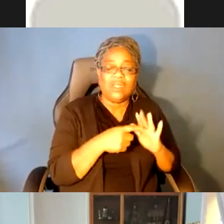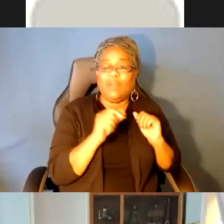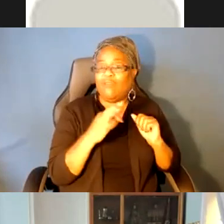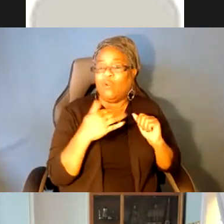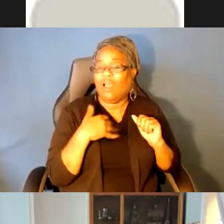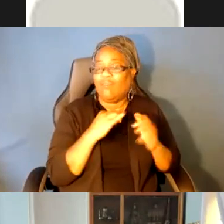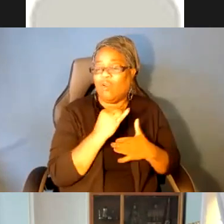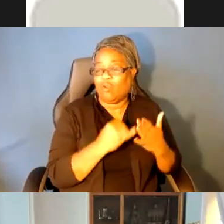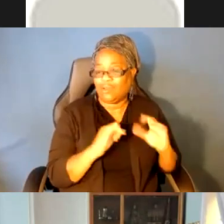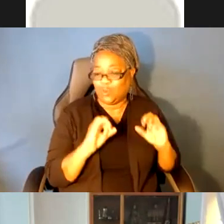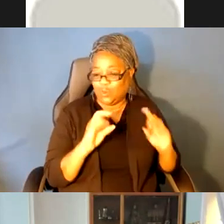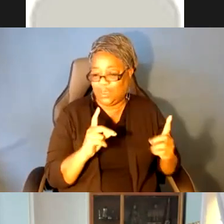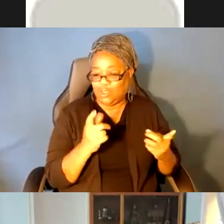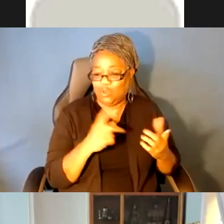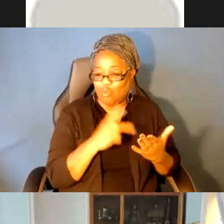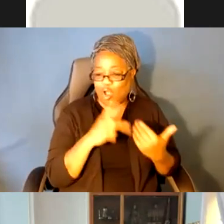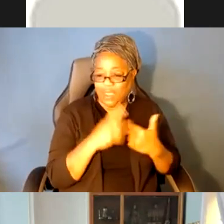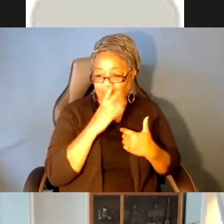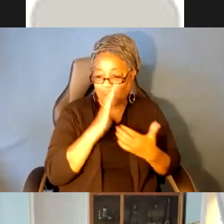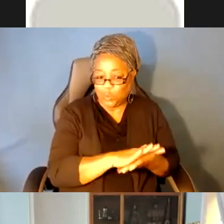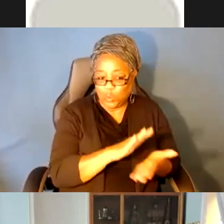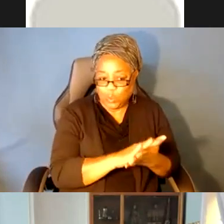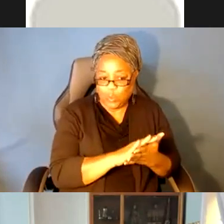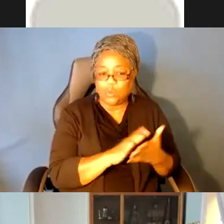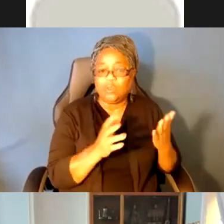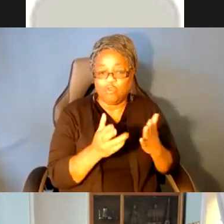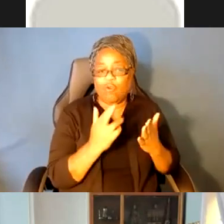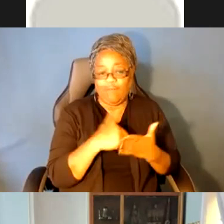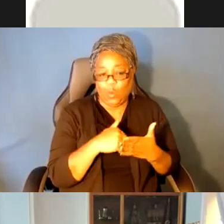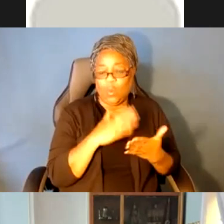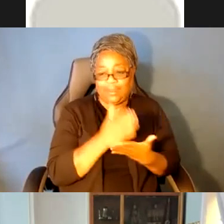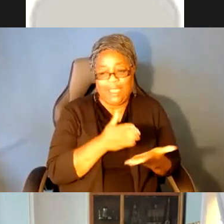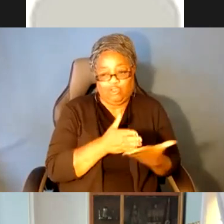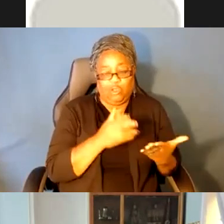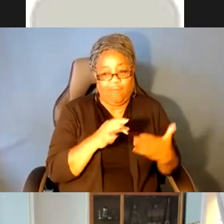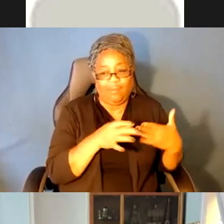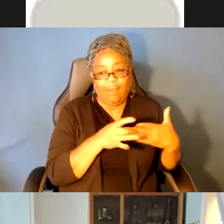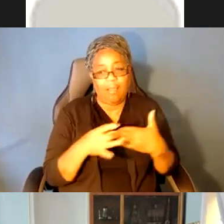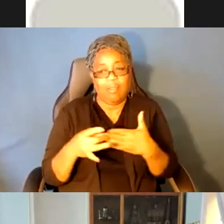in schools, we recommend you review this section of the guidelines carefully.